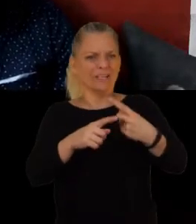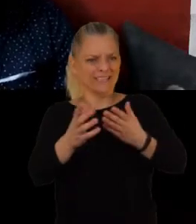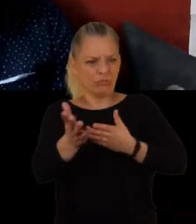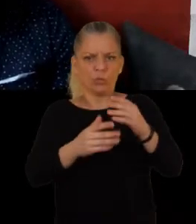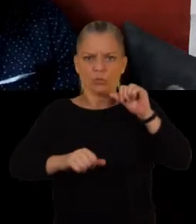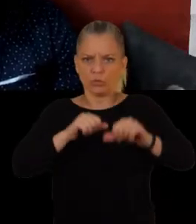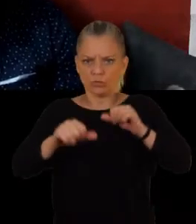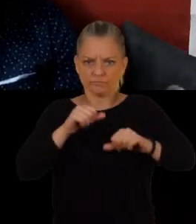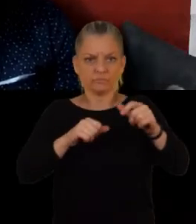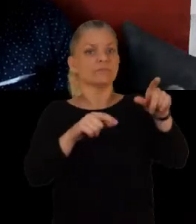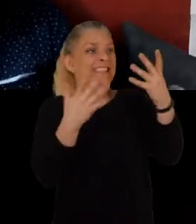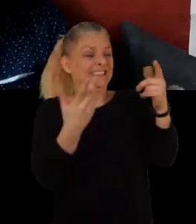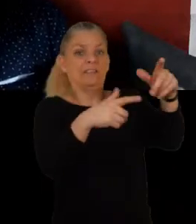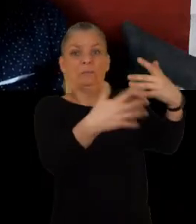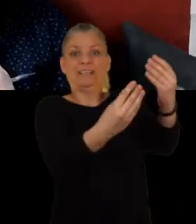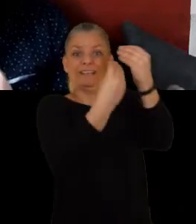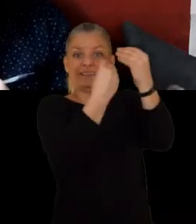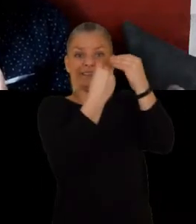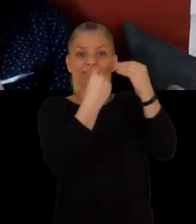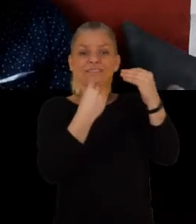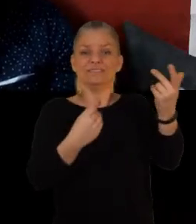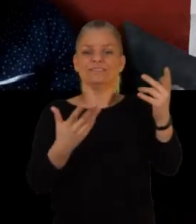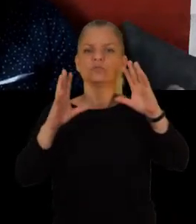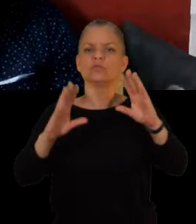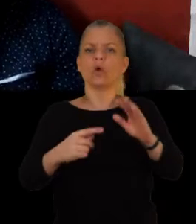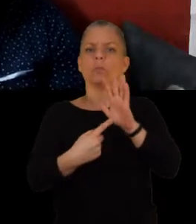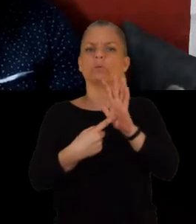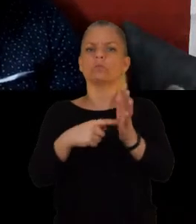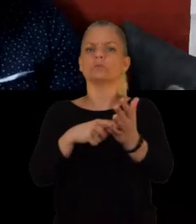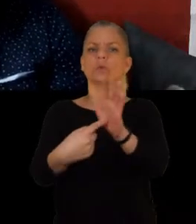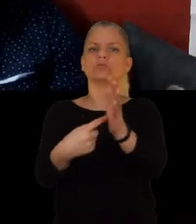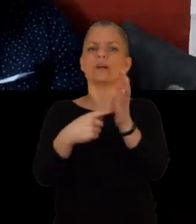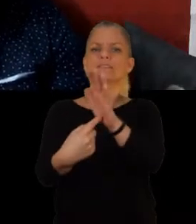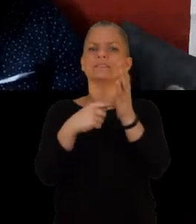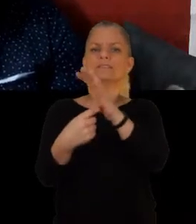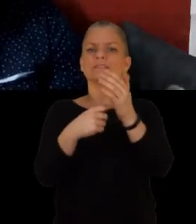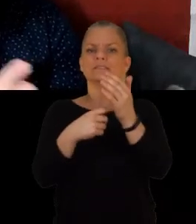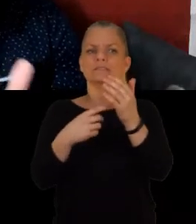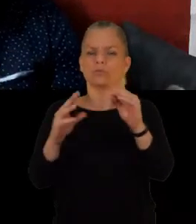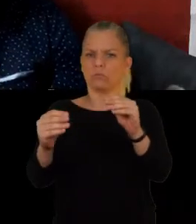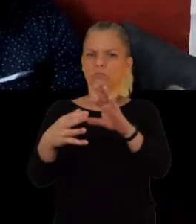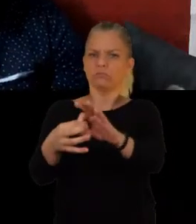quickly literally within a period of months even if they've been trained quickly they will stop um